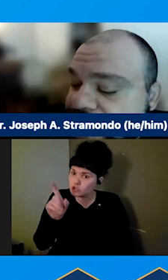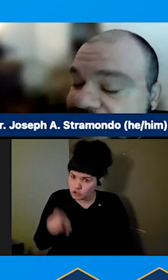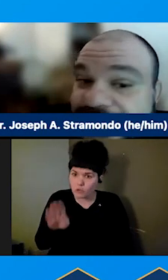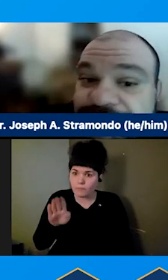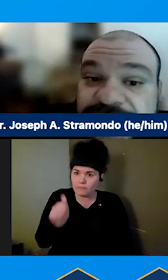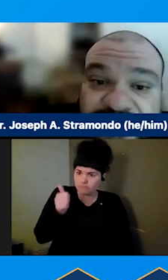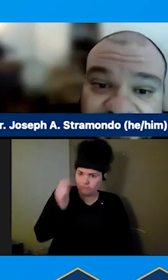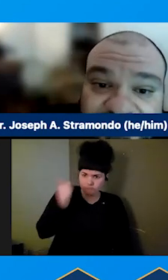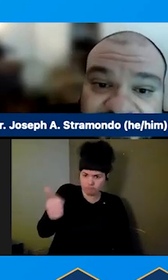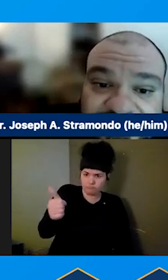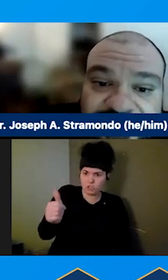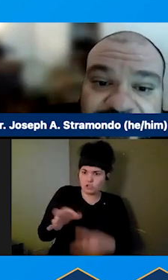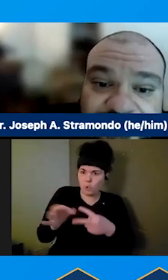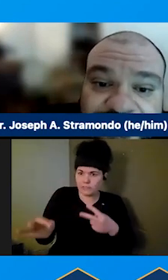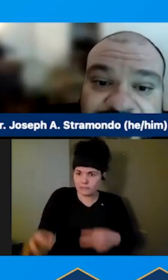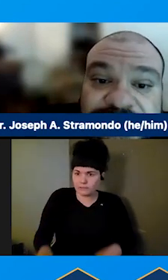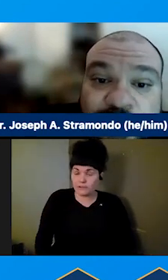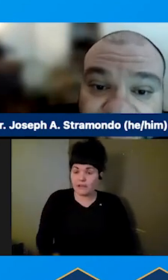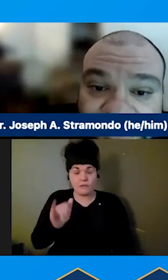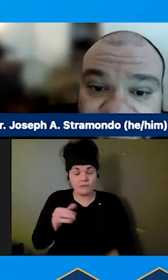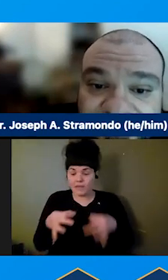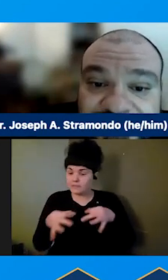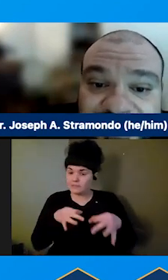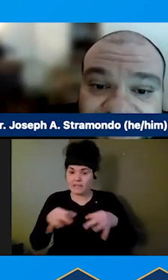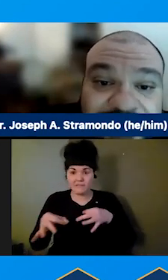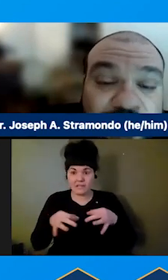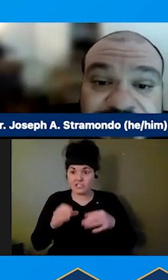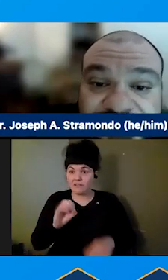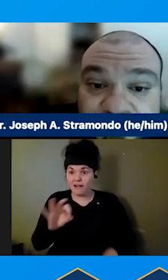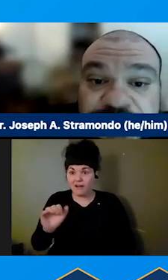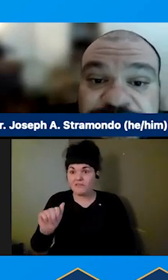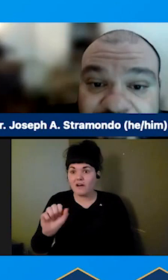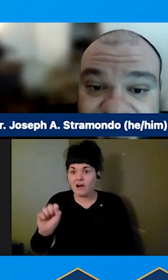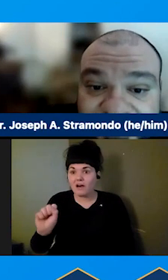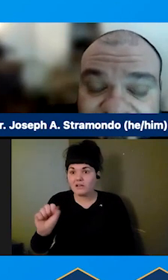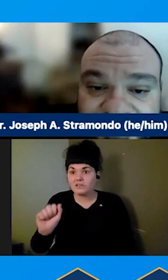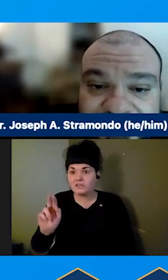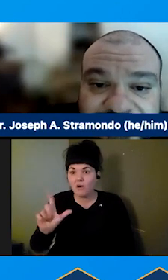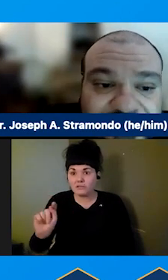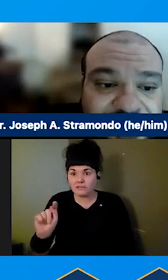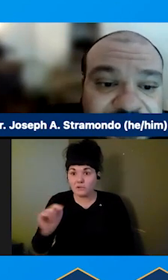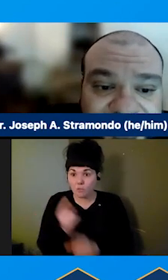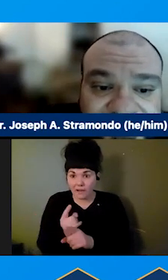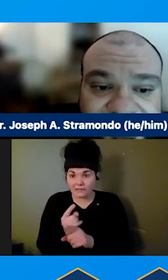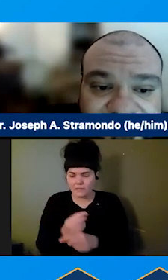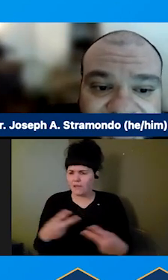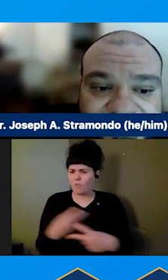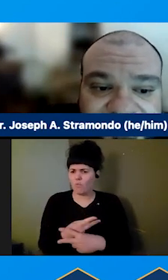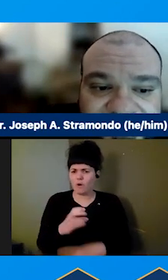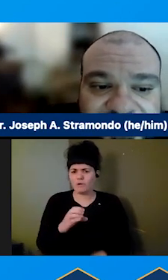touches you needs to be a choice. That's the definition of assault. Right. And worse crimes. Other things. Right.